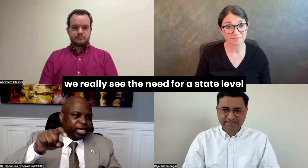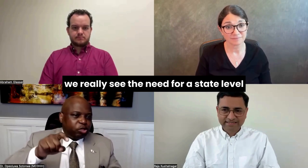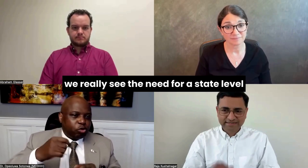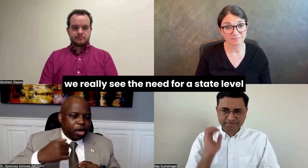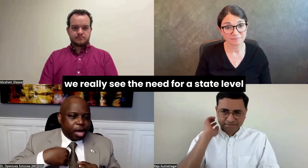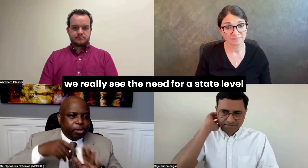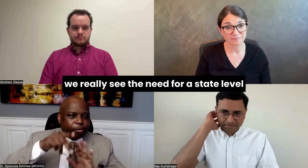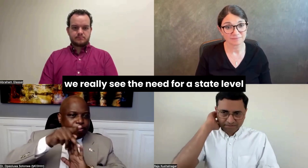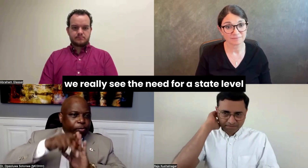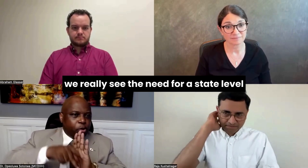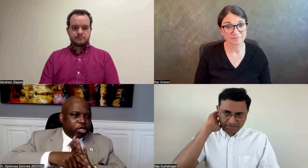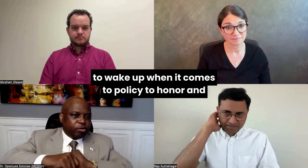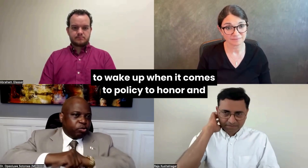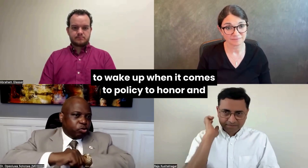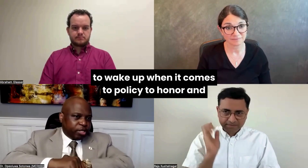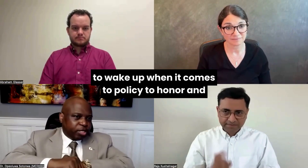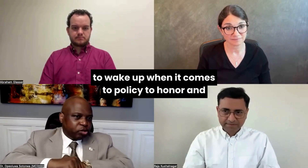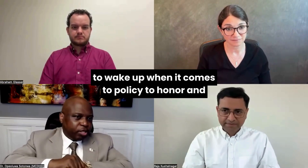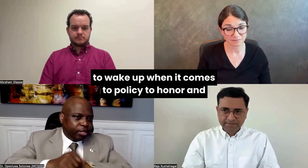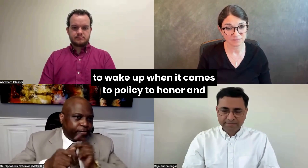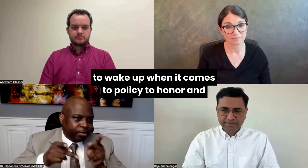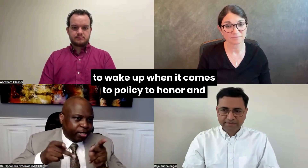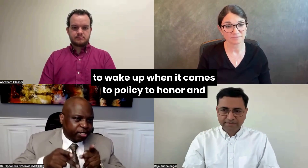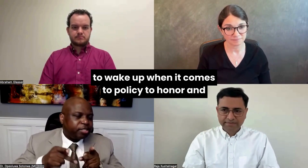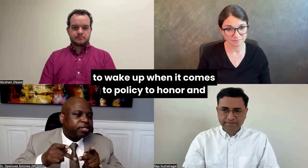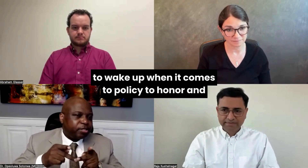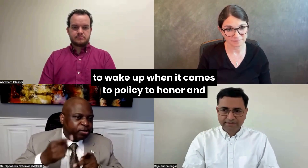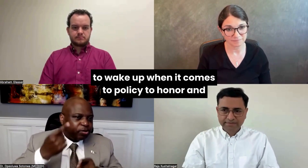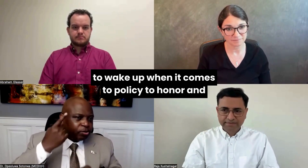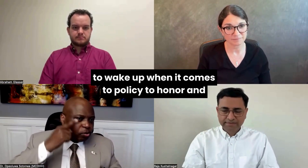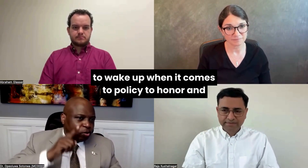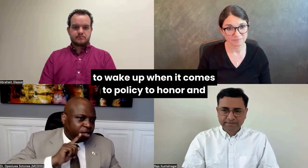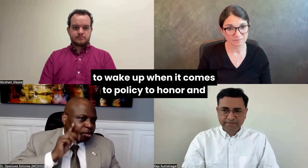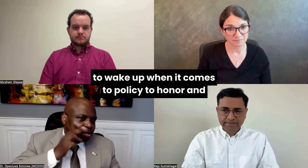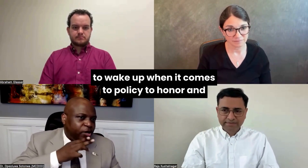to wake up when it comes to policy to honor and